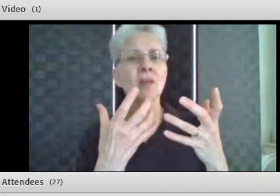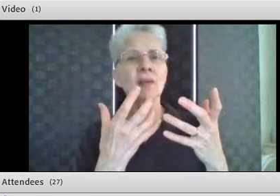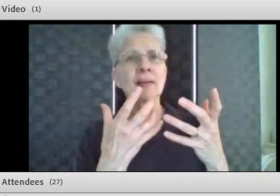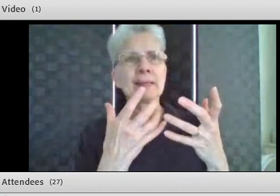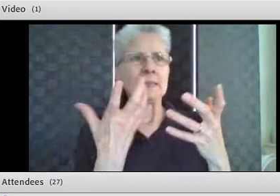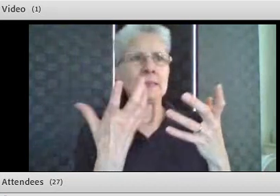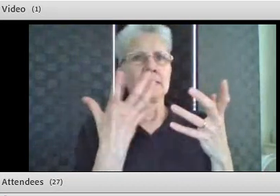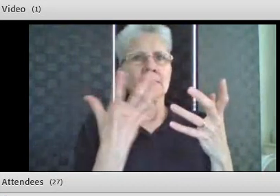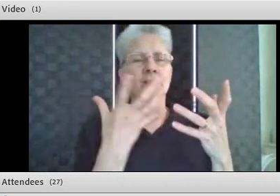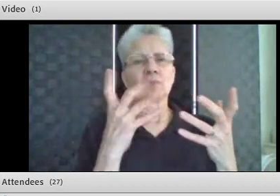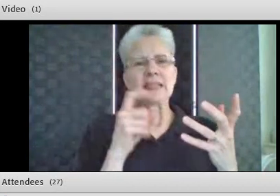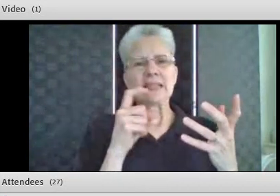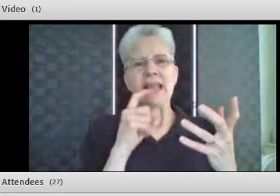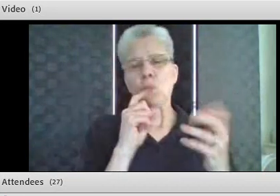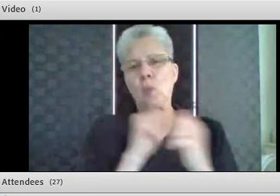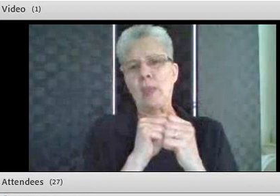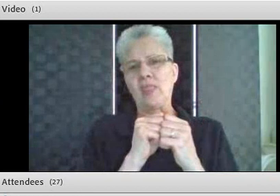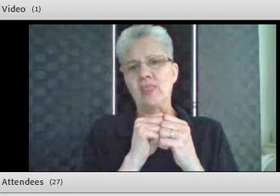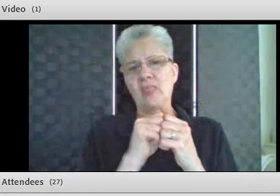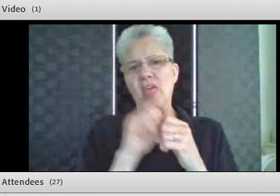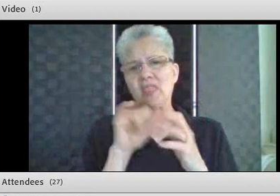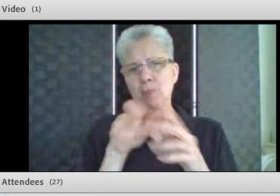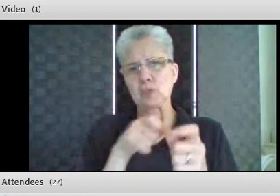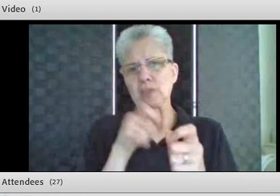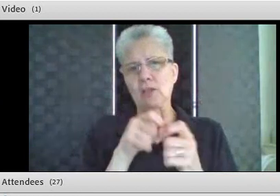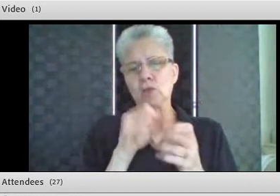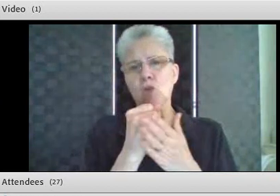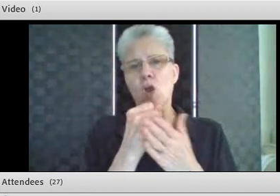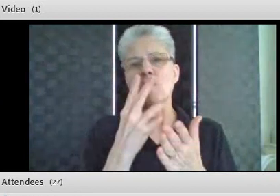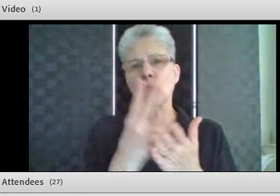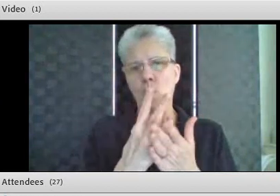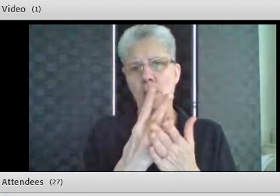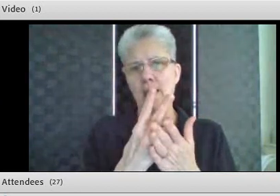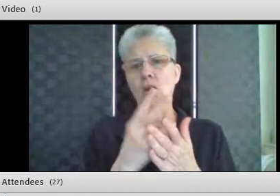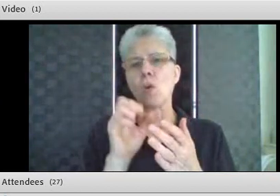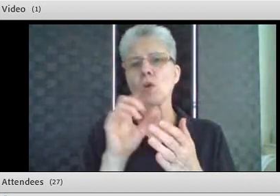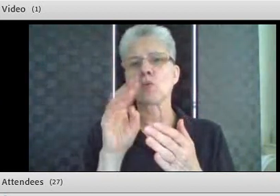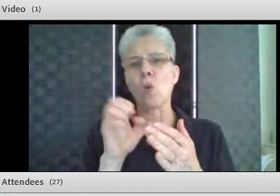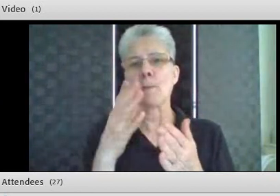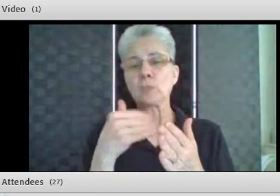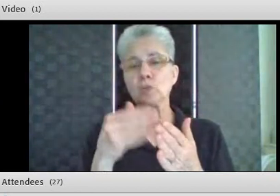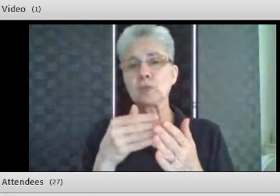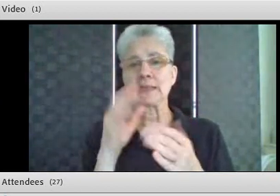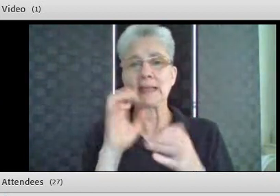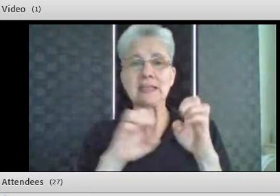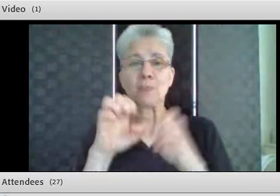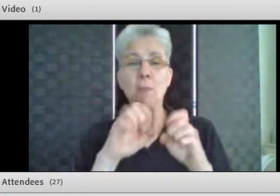Ryan: Yeah, "The Noisy Paintbox" is a lesson or a workshop just kind of as needed with